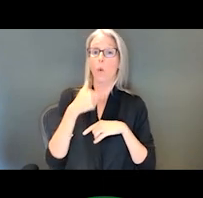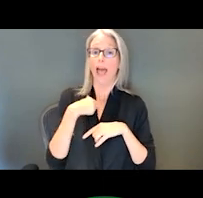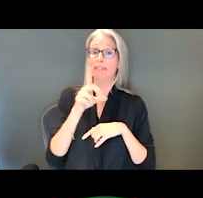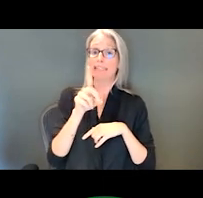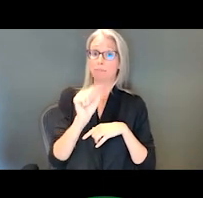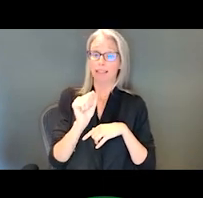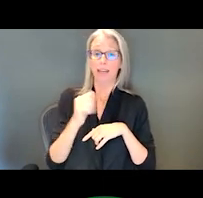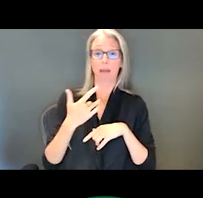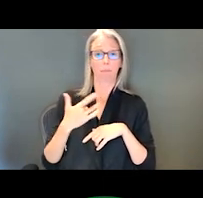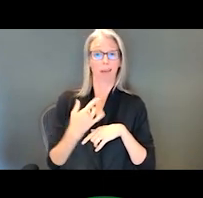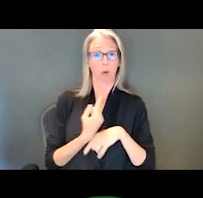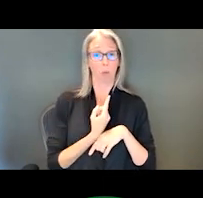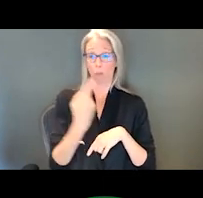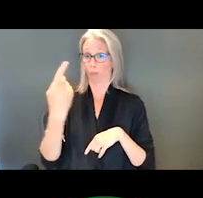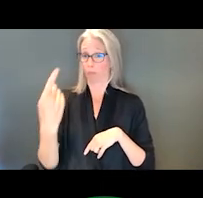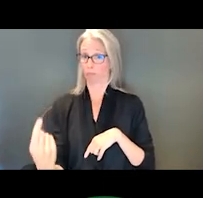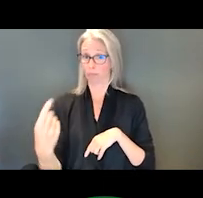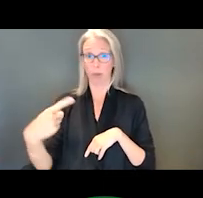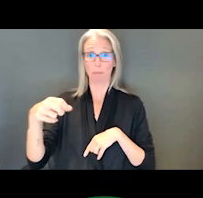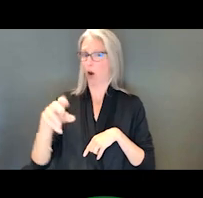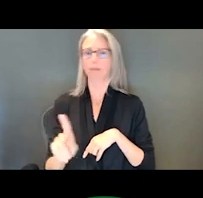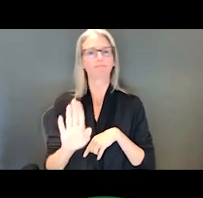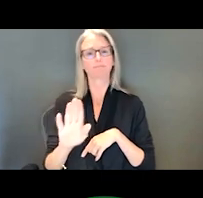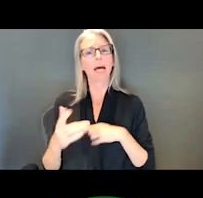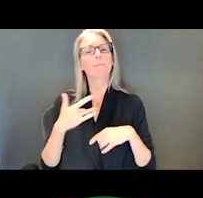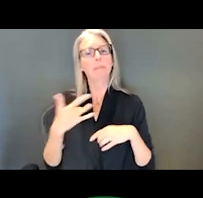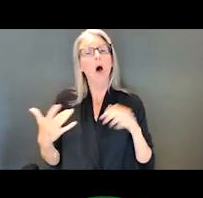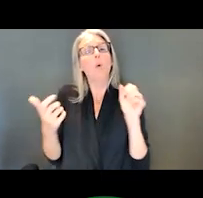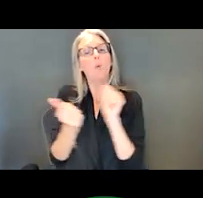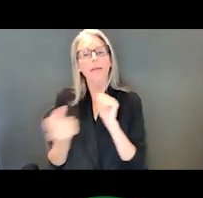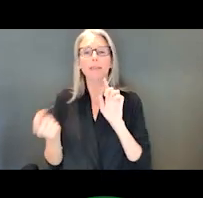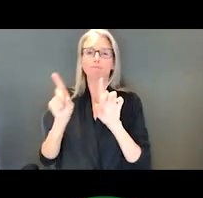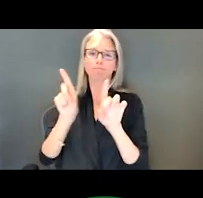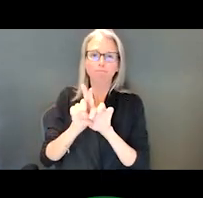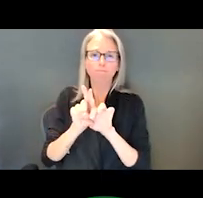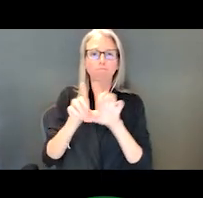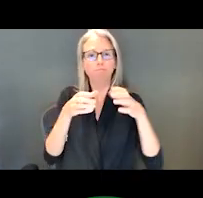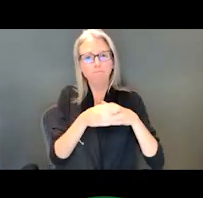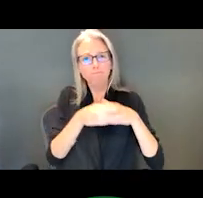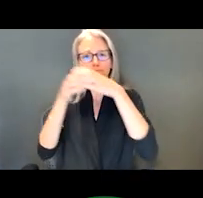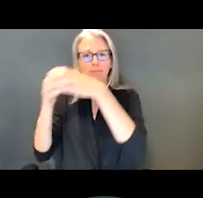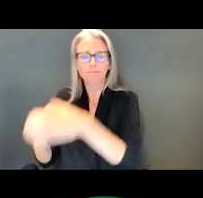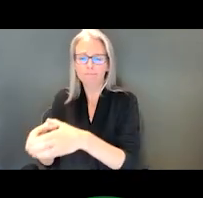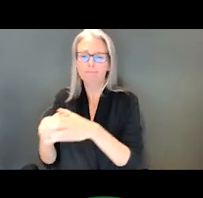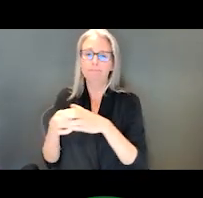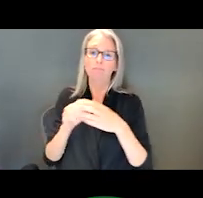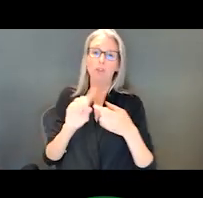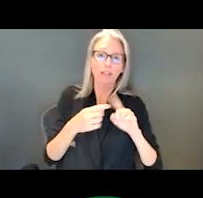caregivers. I think, Laura made that point. So making sure that if a caregiver needs to help someone